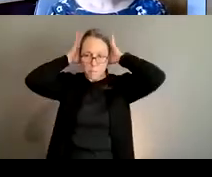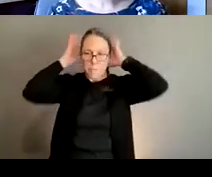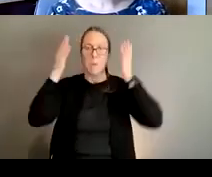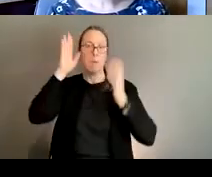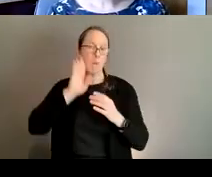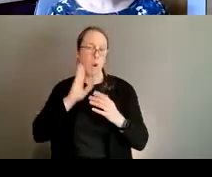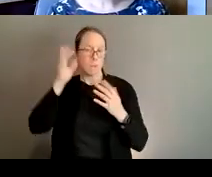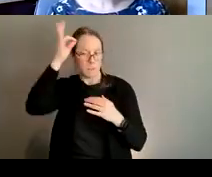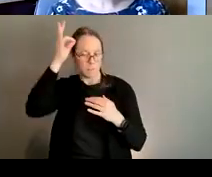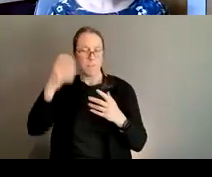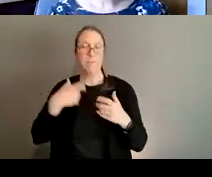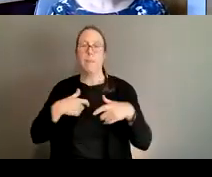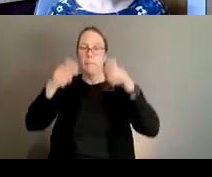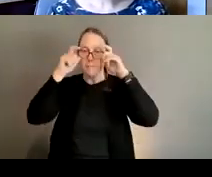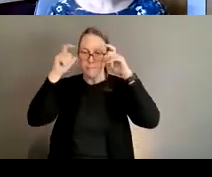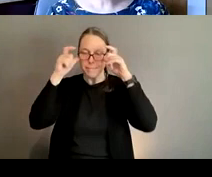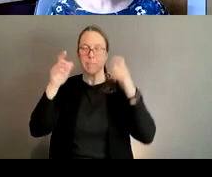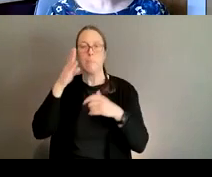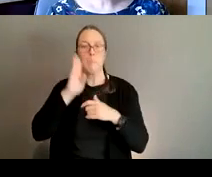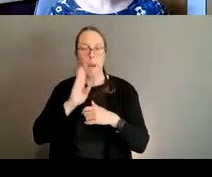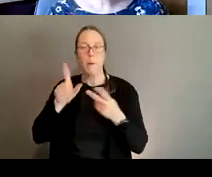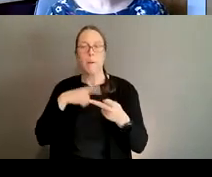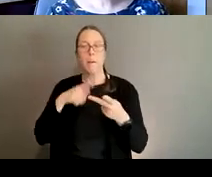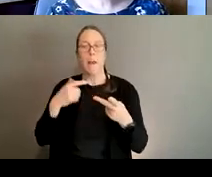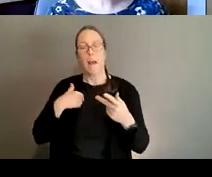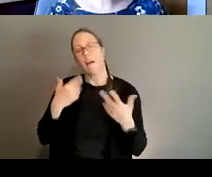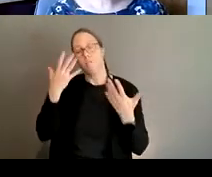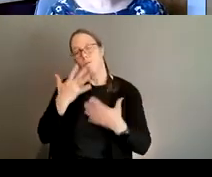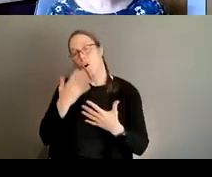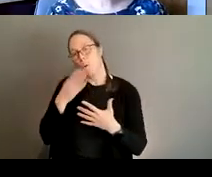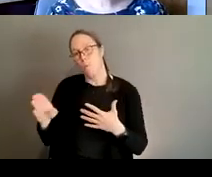and a navy colored dress and I'm sitting in my office about three blocks from where next